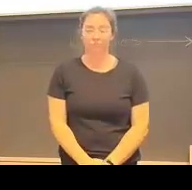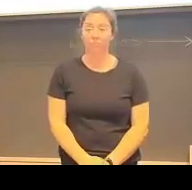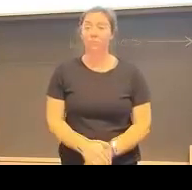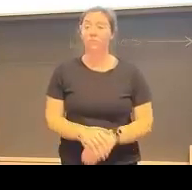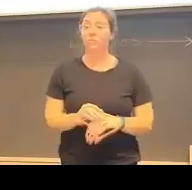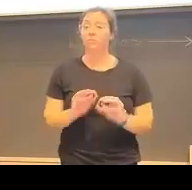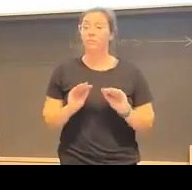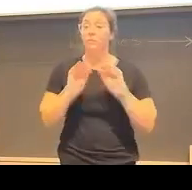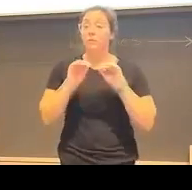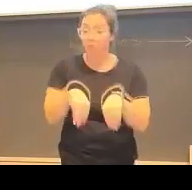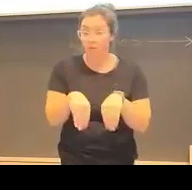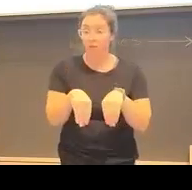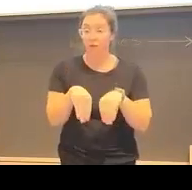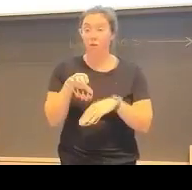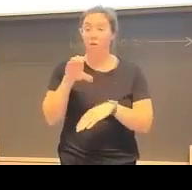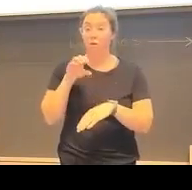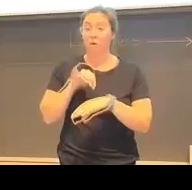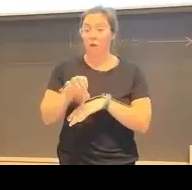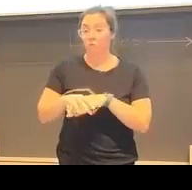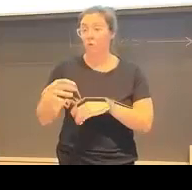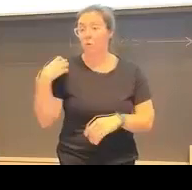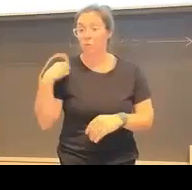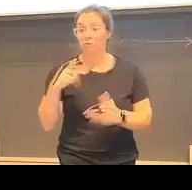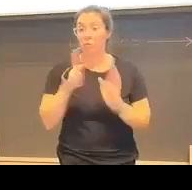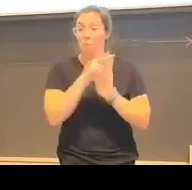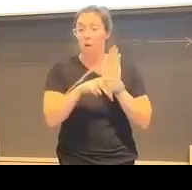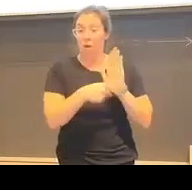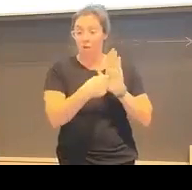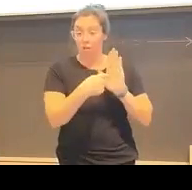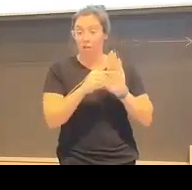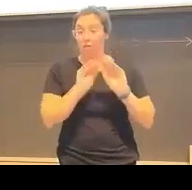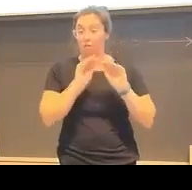our coaching protocol with the residents the move from observing to learn to observing to coach was